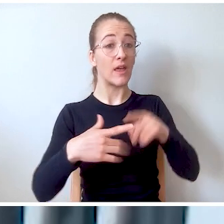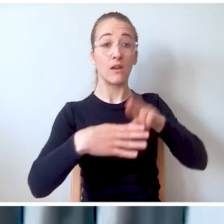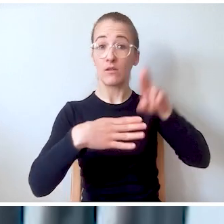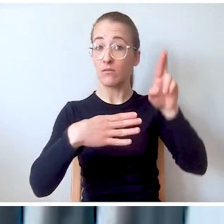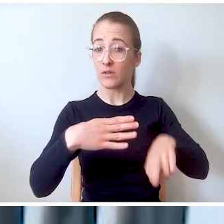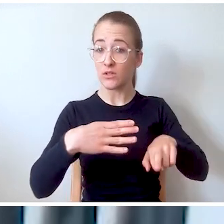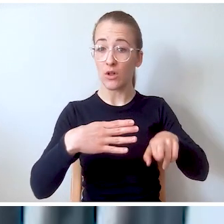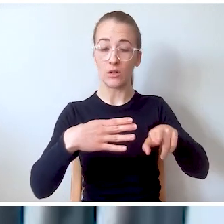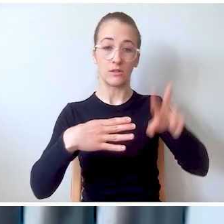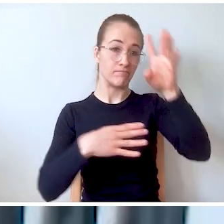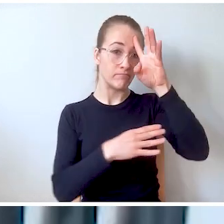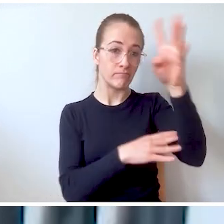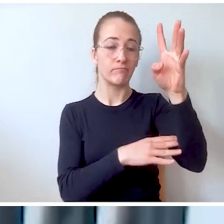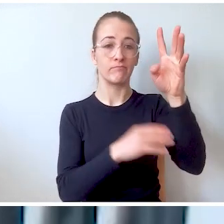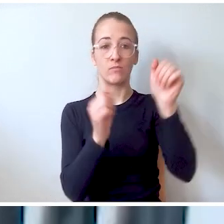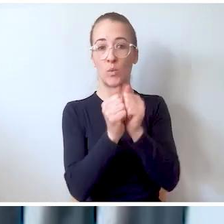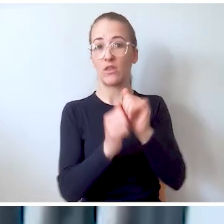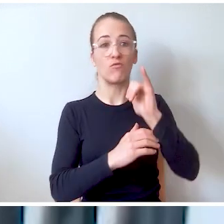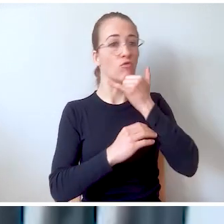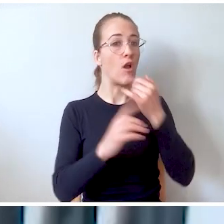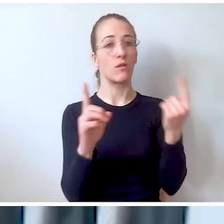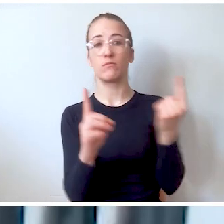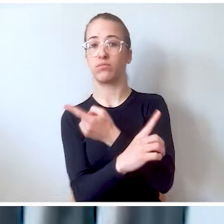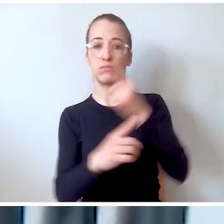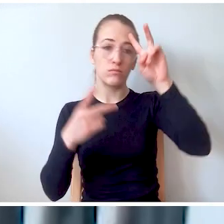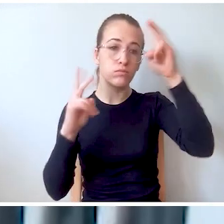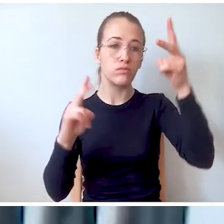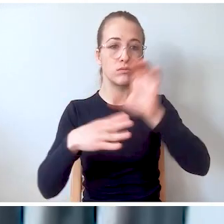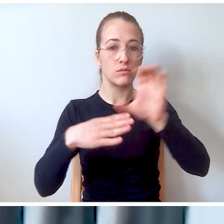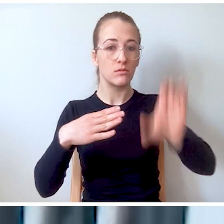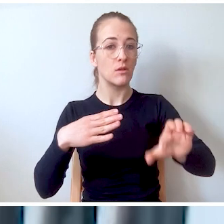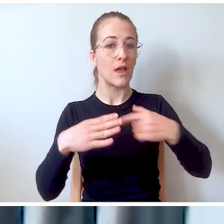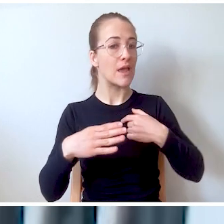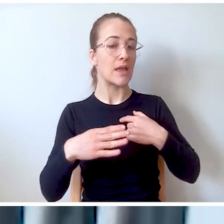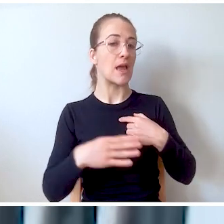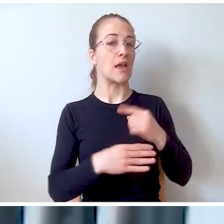come up with the, draw the wrong conclusion. And I am very, very much of the mind